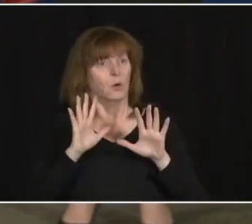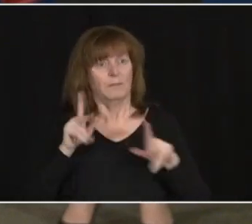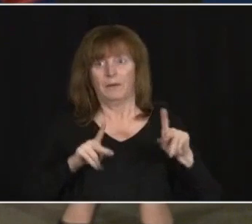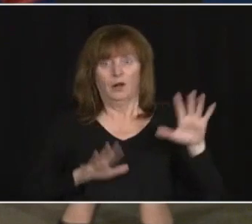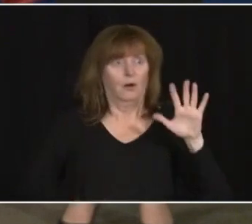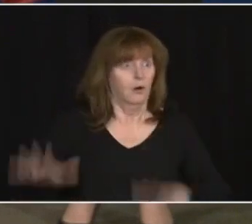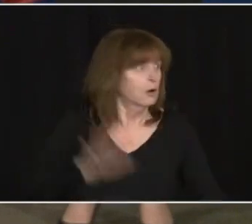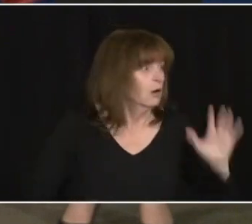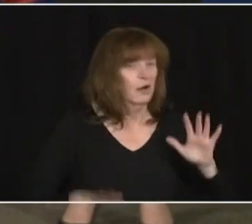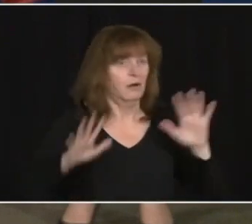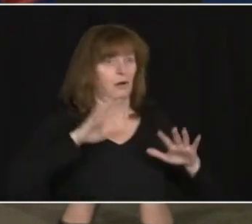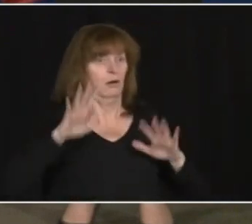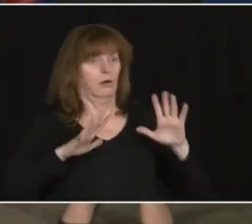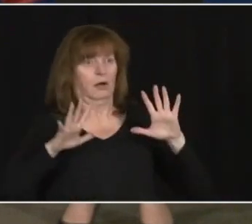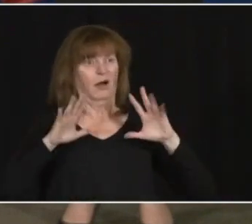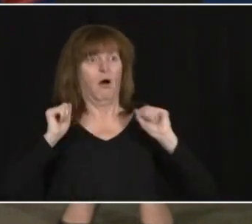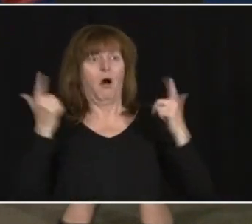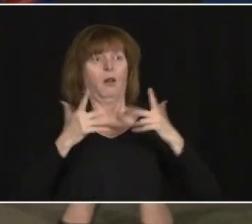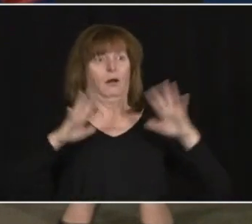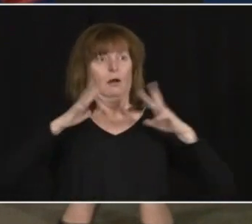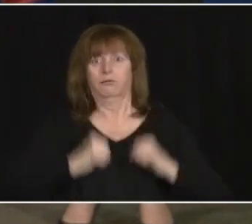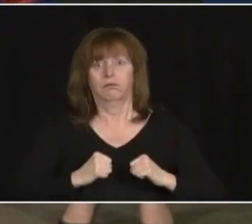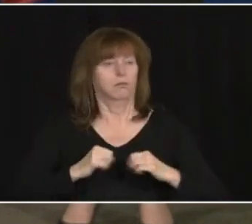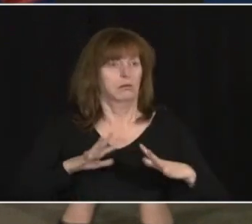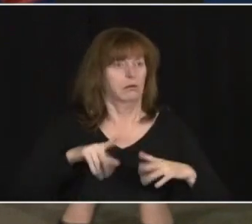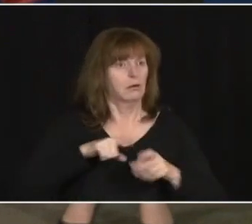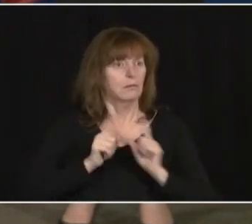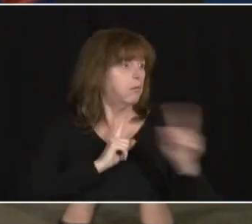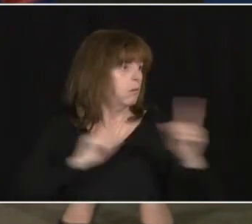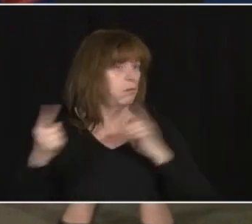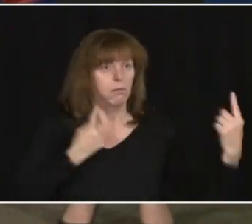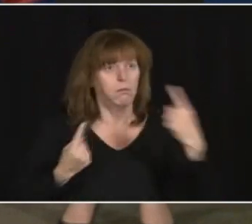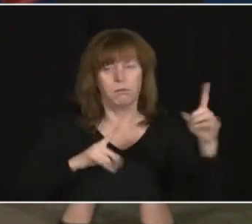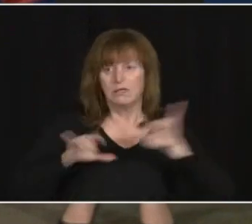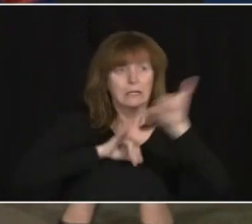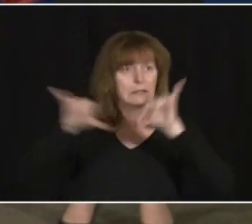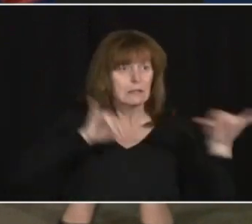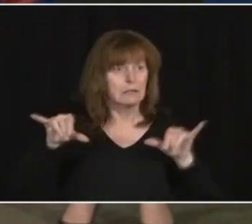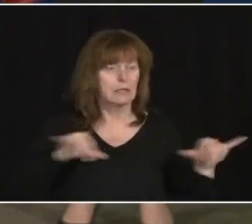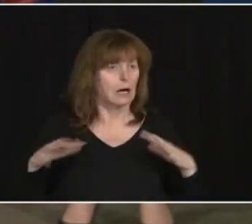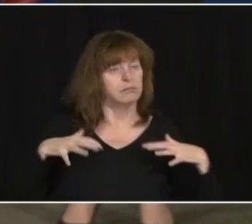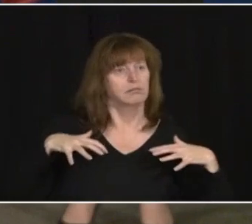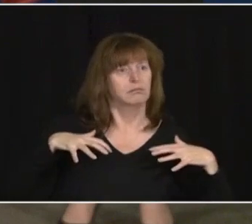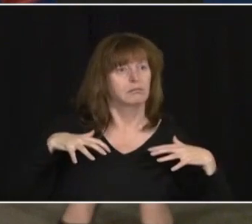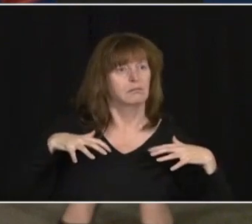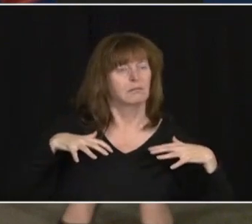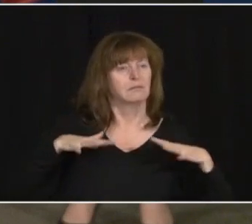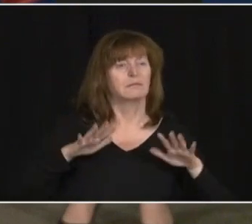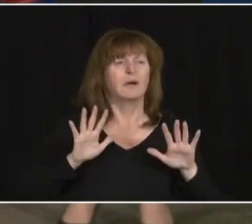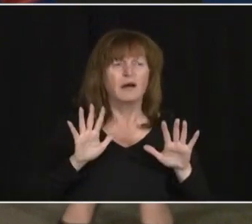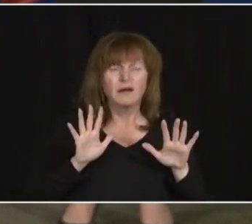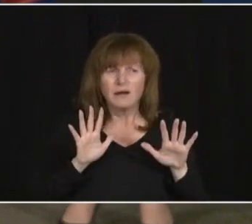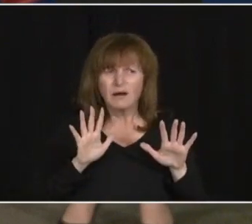position that we are in today. How concerned are you that people will look at these numbers and say, oh, it wasn't that bad.